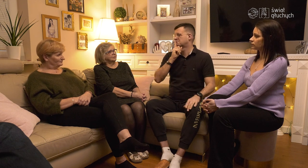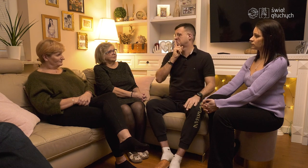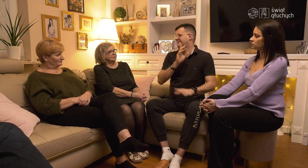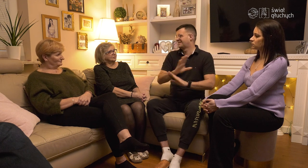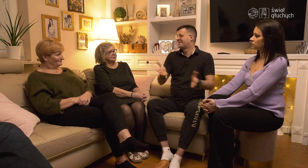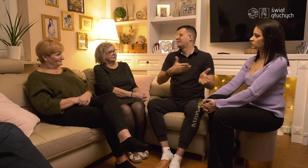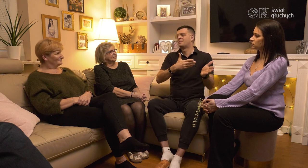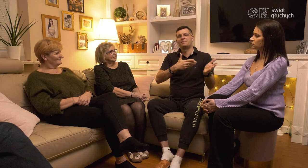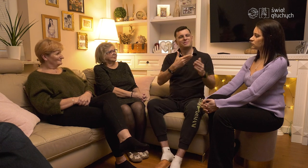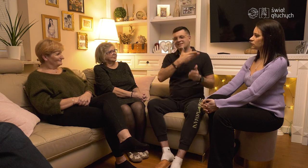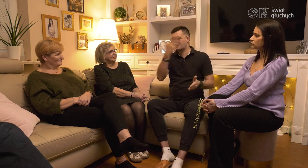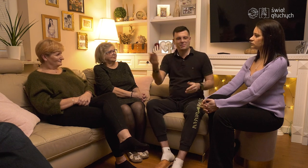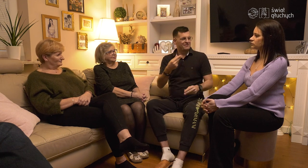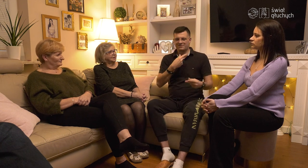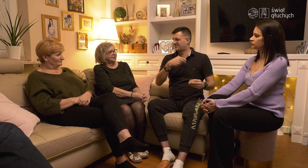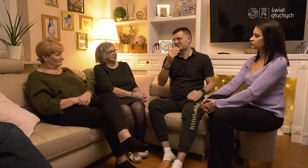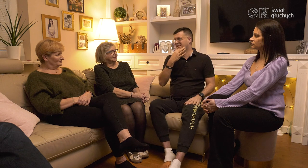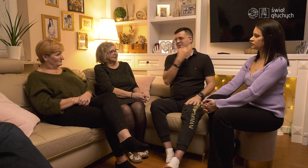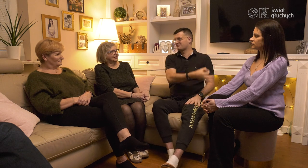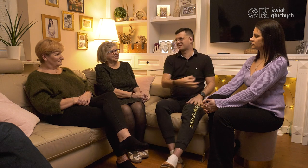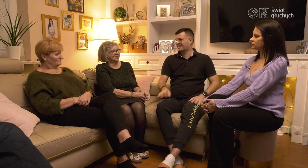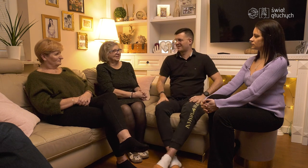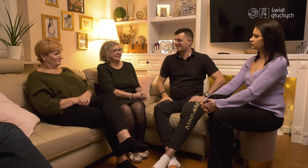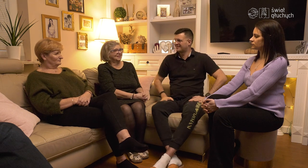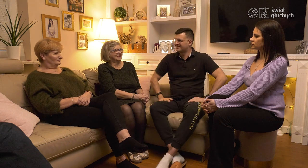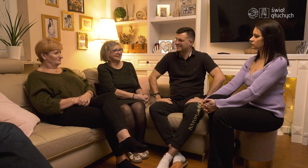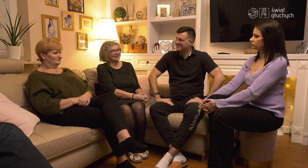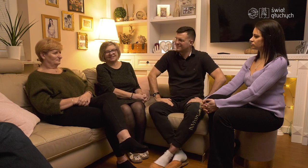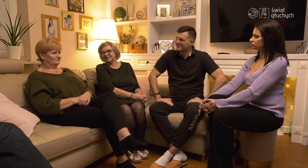He didn't say anything and on the next visit he didn't bring up this topic again.